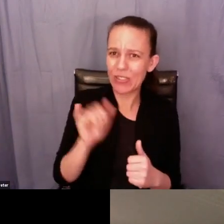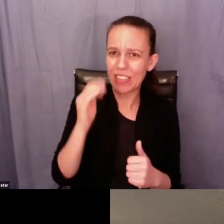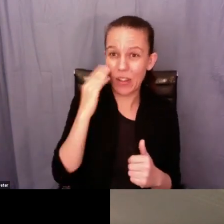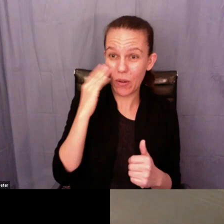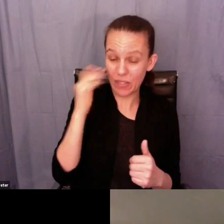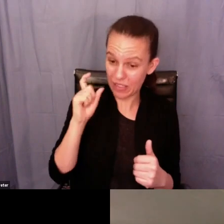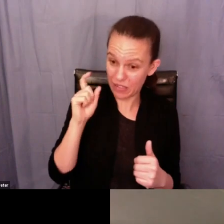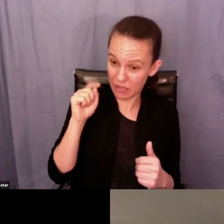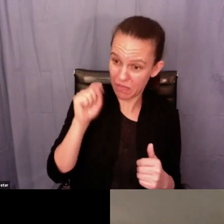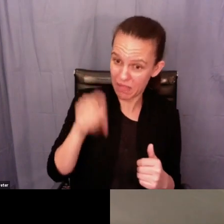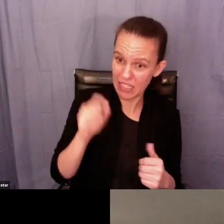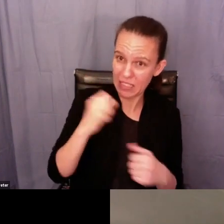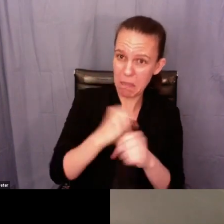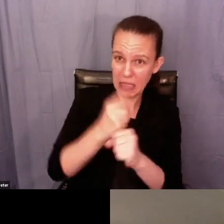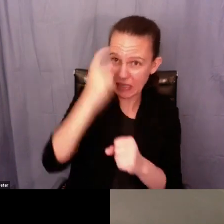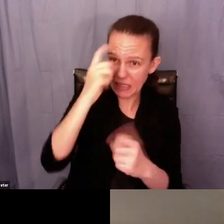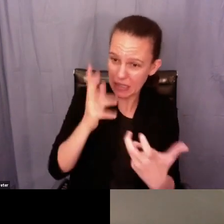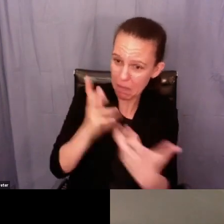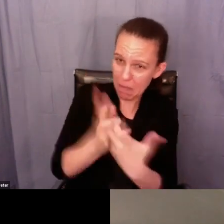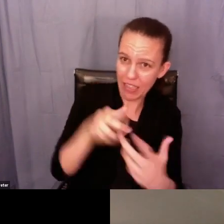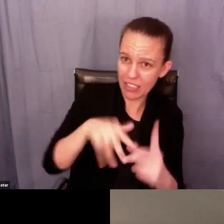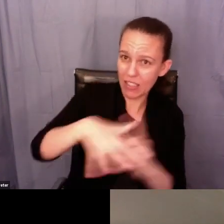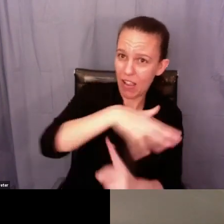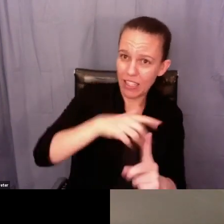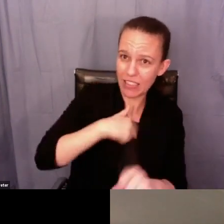setting up too and since these were all-